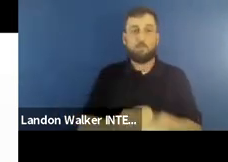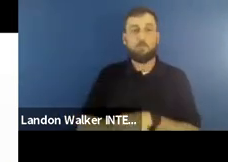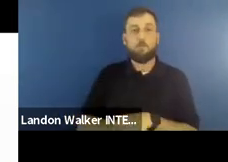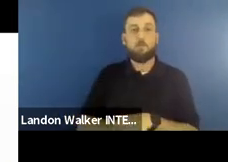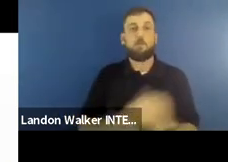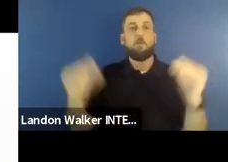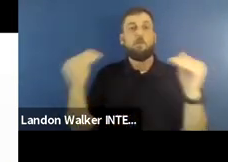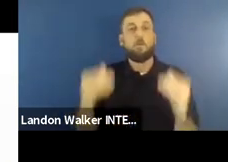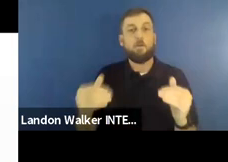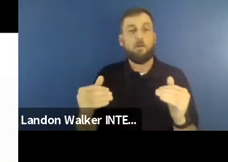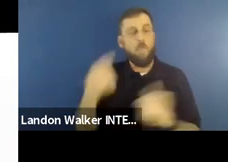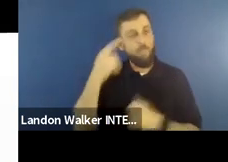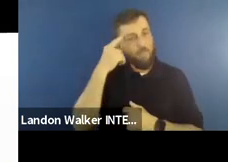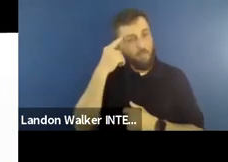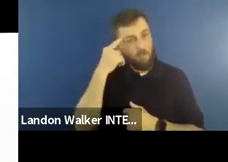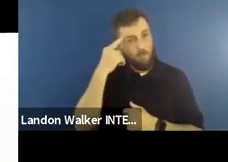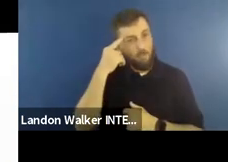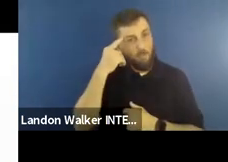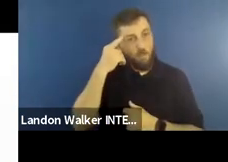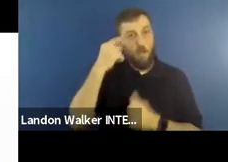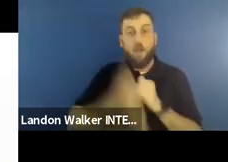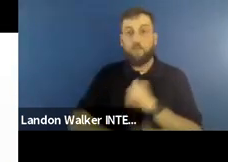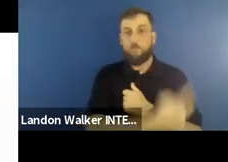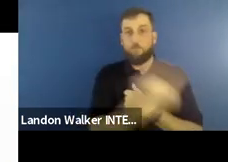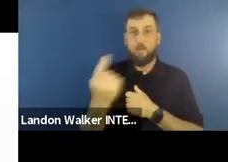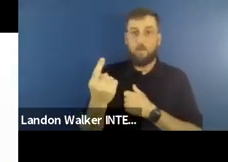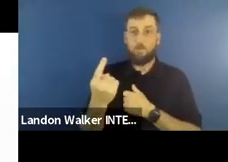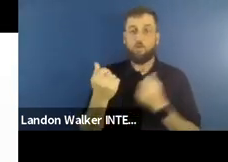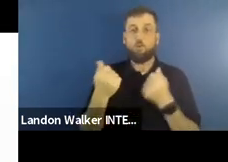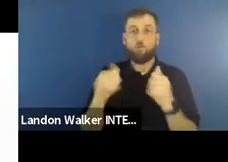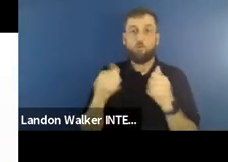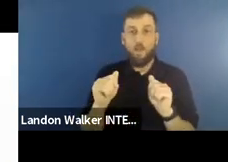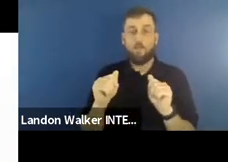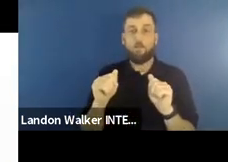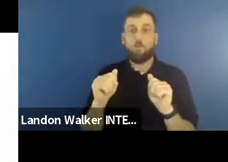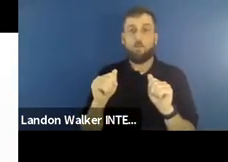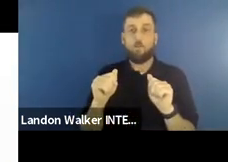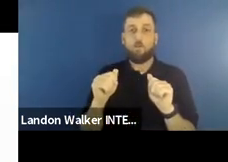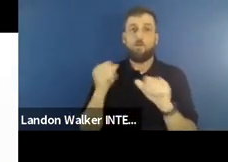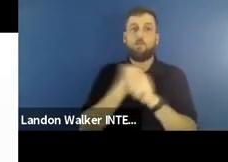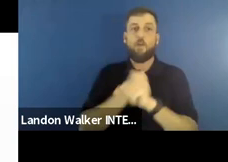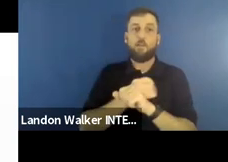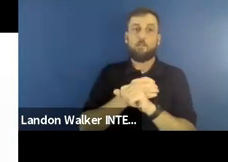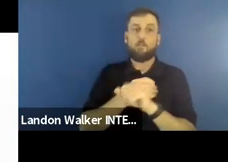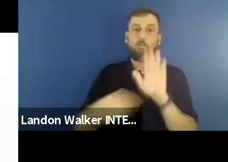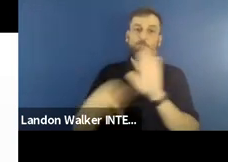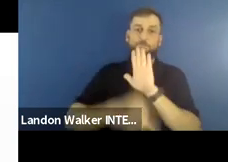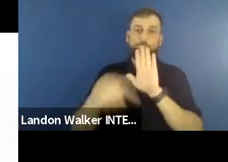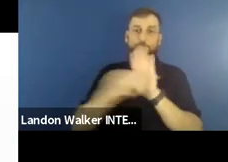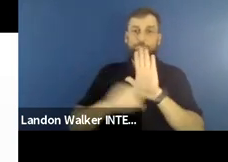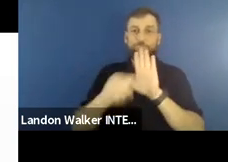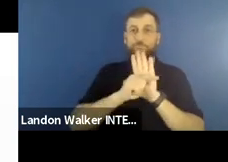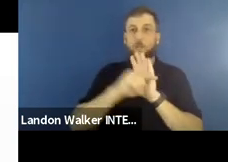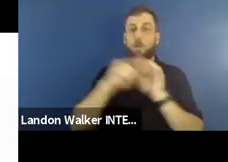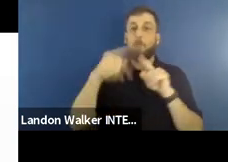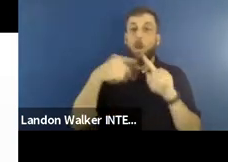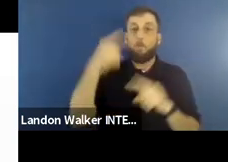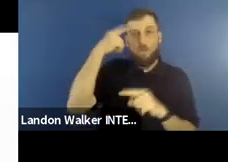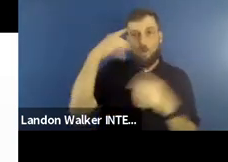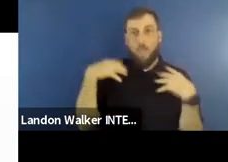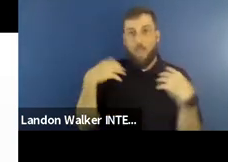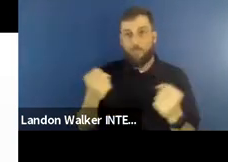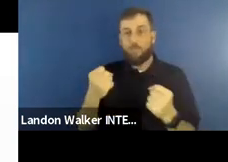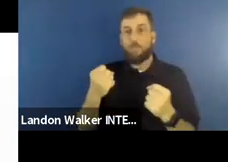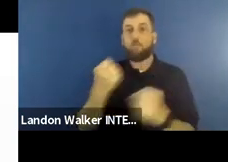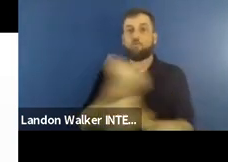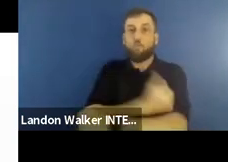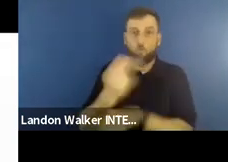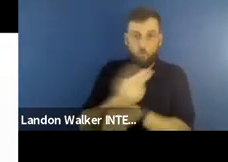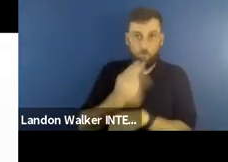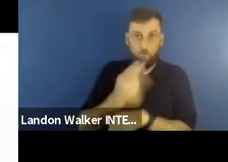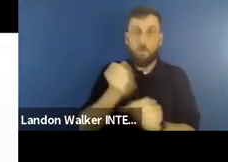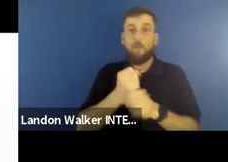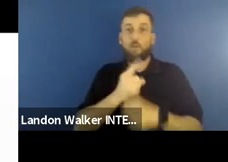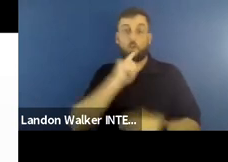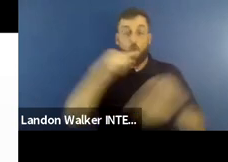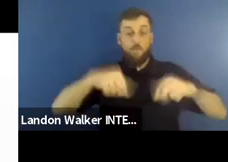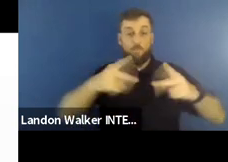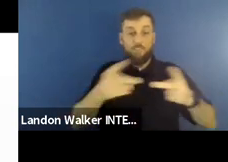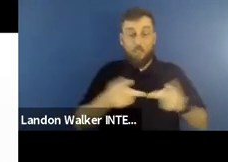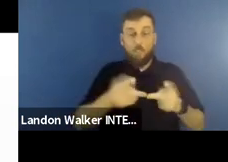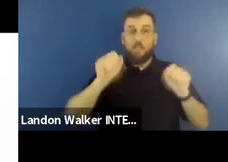And we I think we are all trying to find out, do our part in fighting the stigma about mental health and substance use, so we want to make sure that you know that the facility is accessible to anyone.